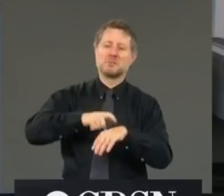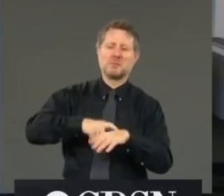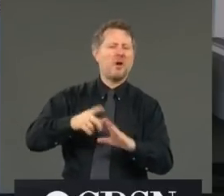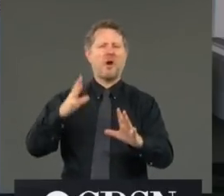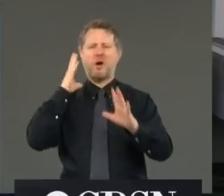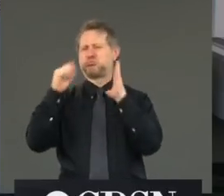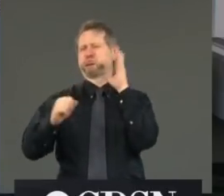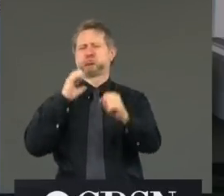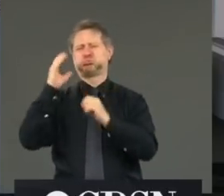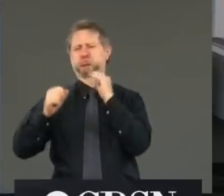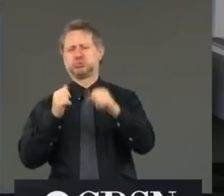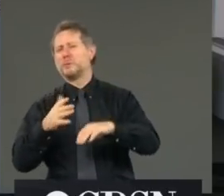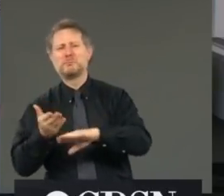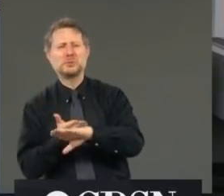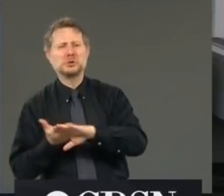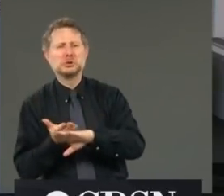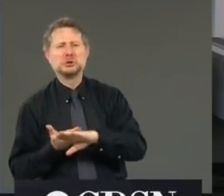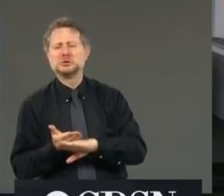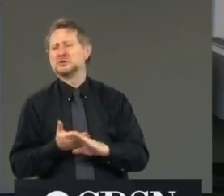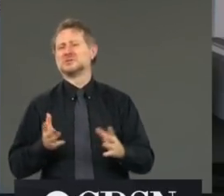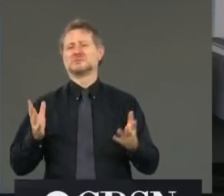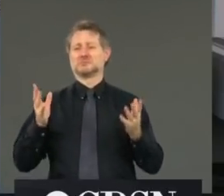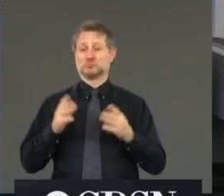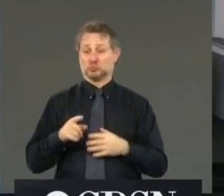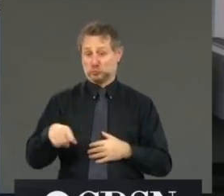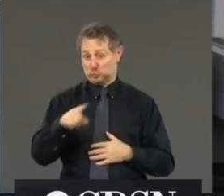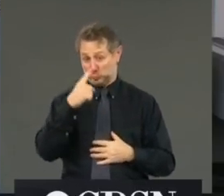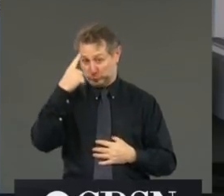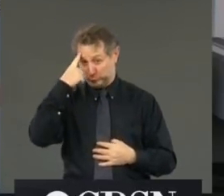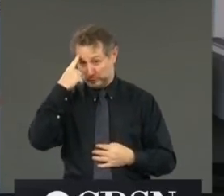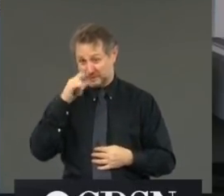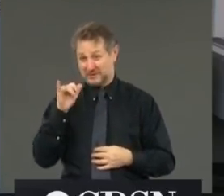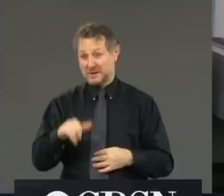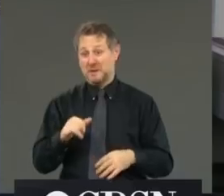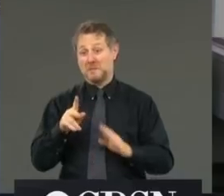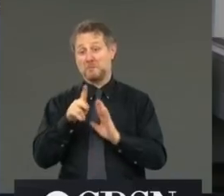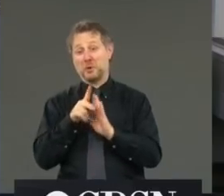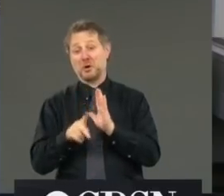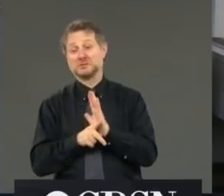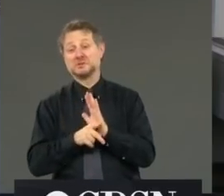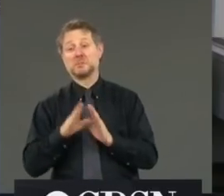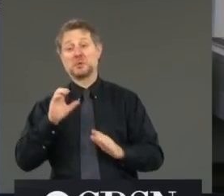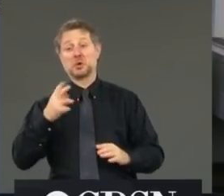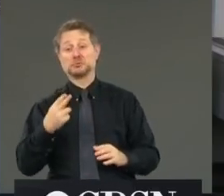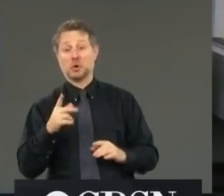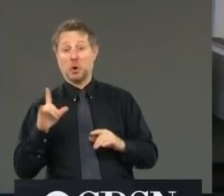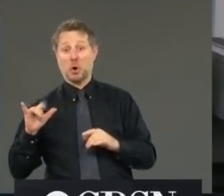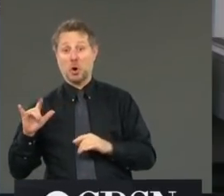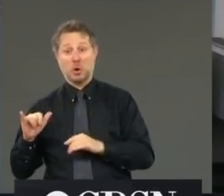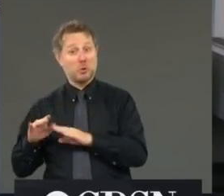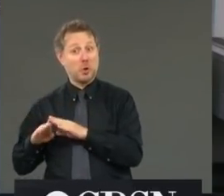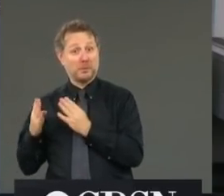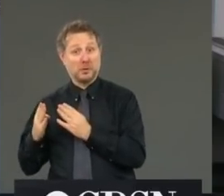THAT. IT DOESN'T CHANGE WHERE WE ARE NOW. MEMORIAL DAY AS YOU KNOW THE UNOFFICIAL KICKOFF OF SUMMER